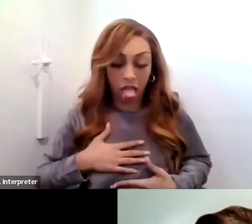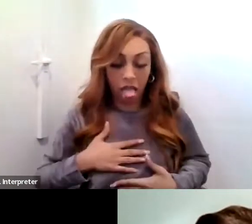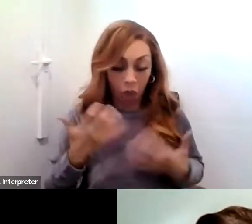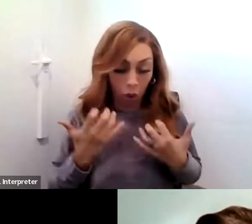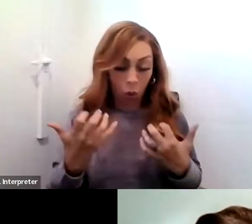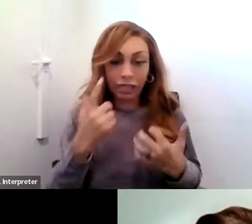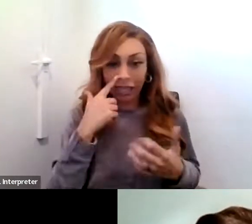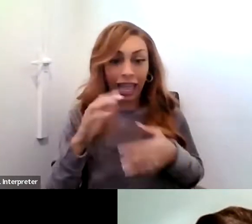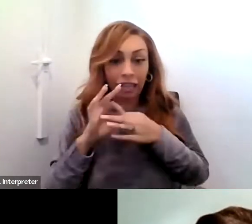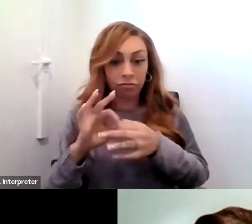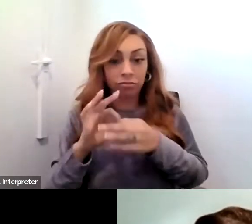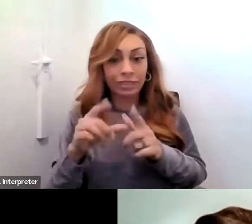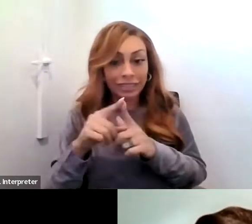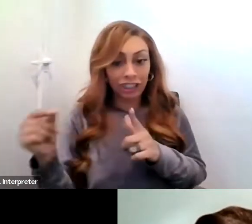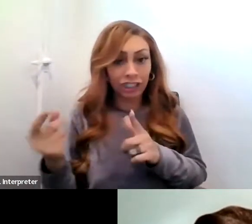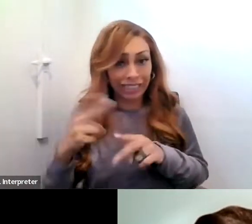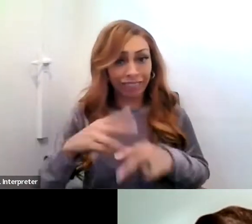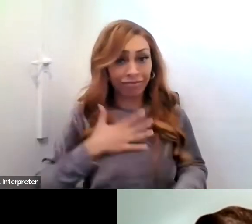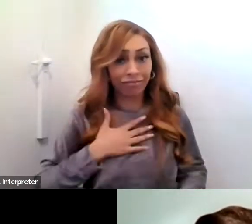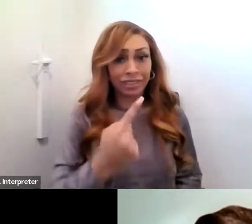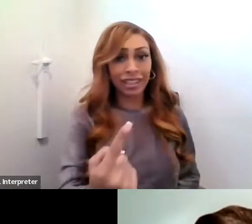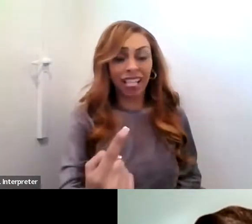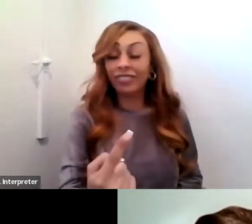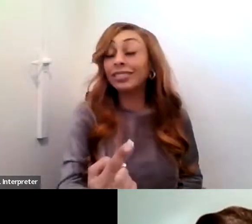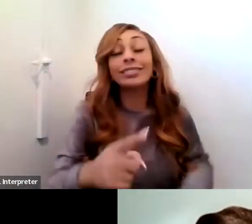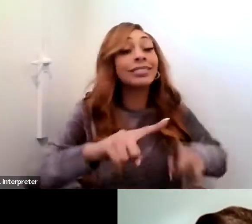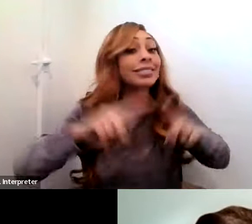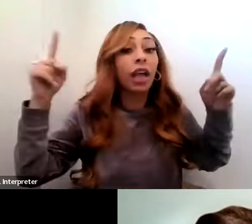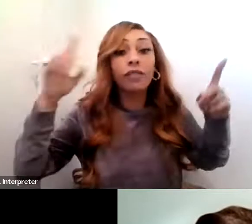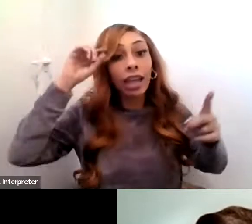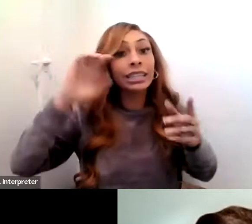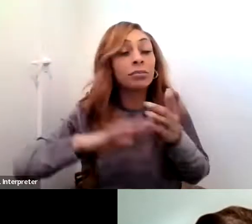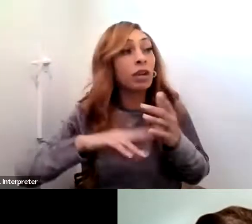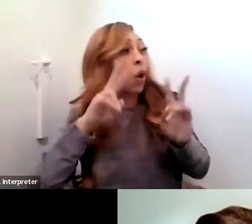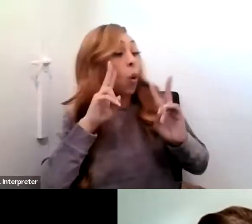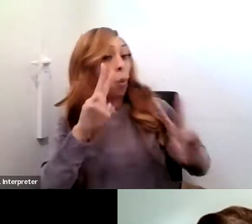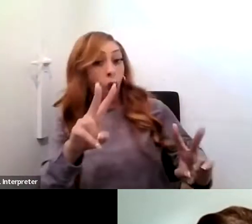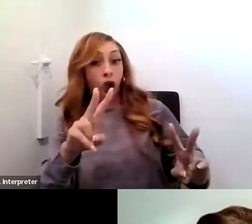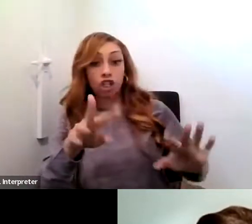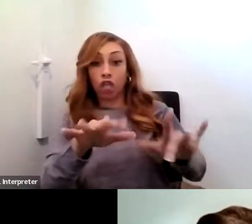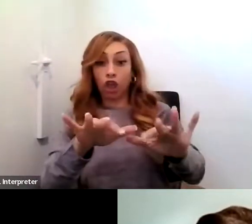Because it is fundamentally a very different experience watching something on your computer or TV